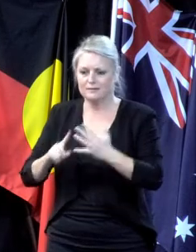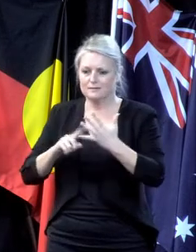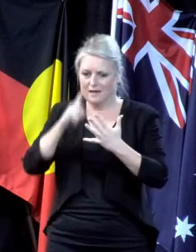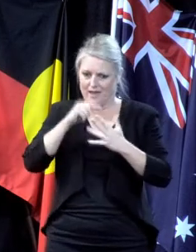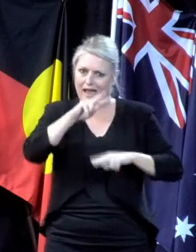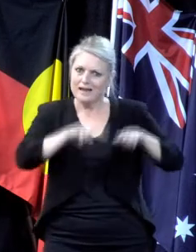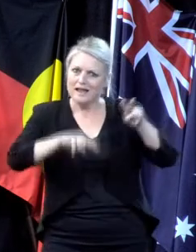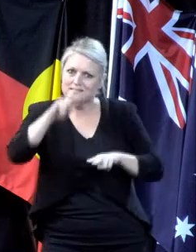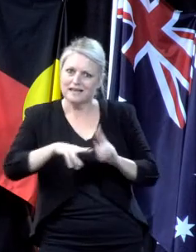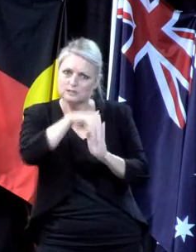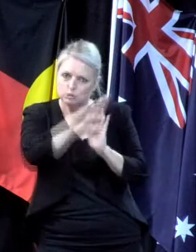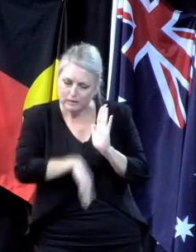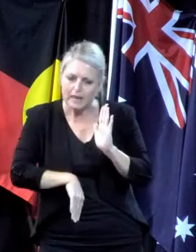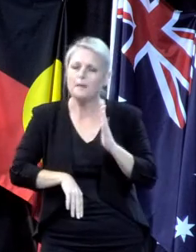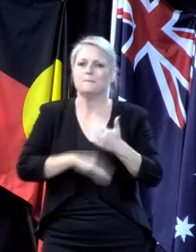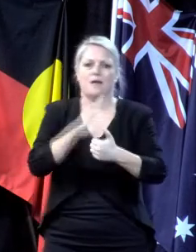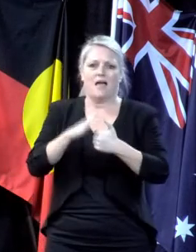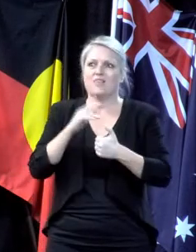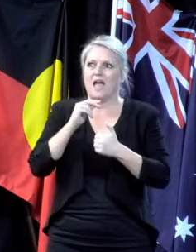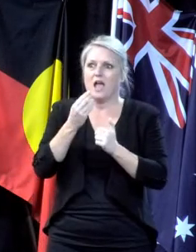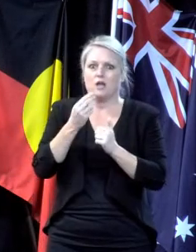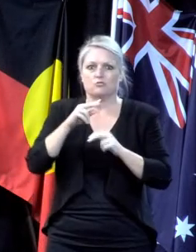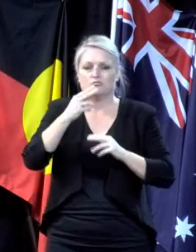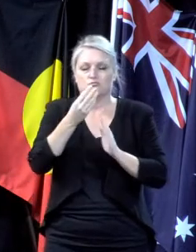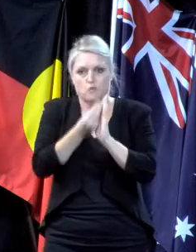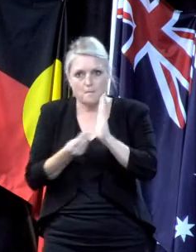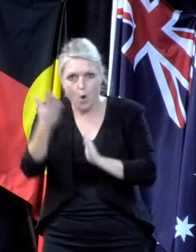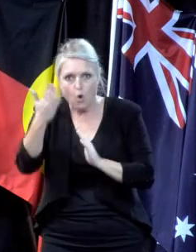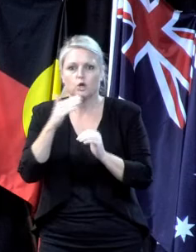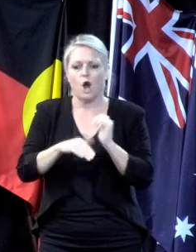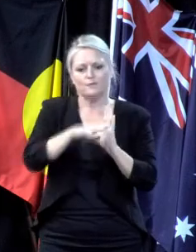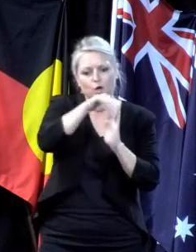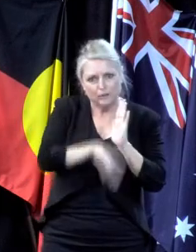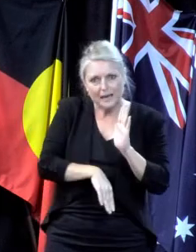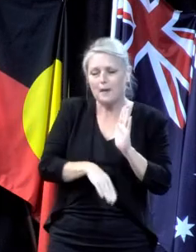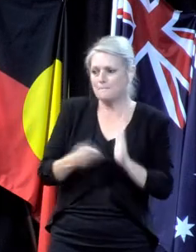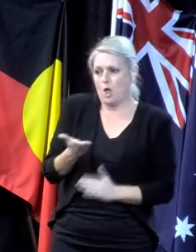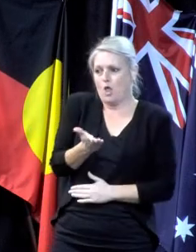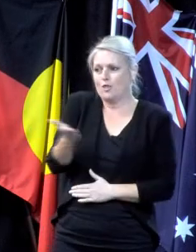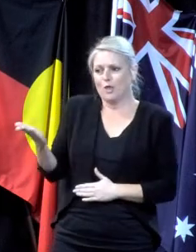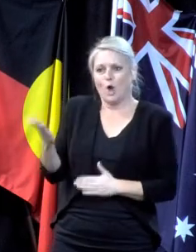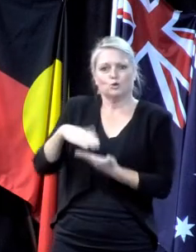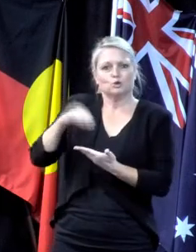Our students with disability are entitled to a quality teacher just like our students without disability.